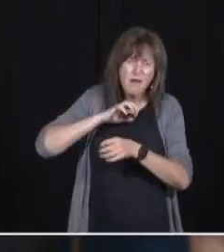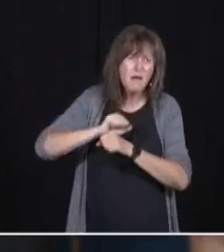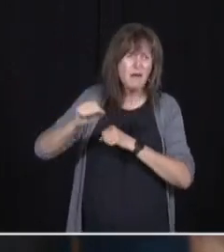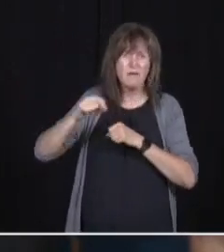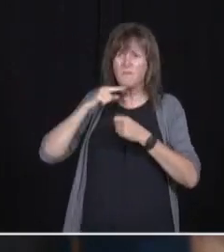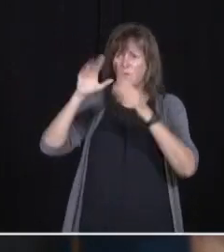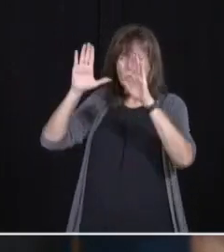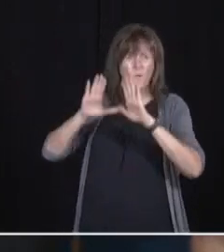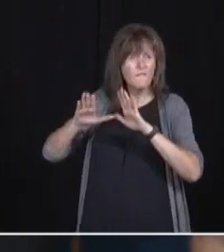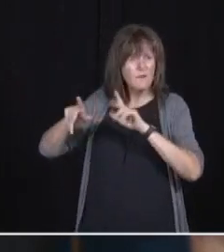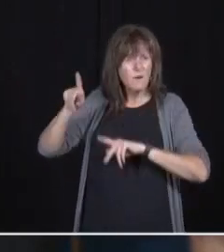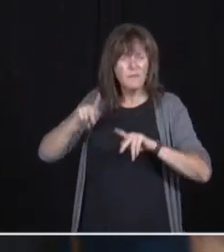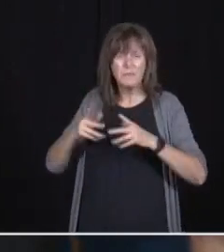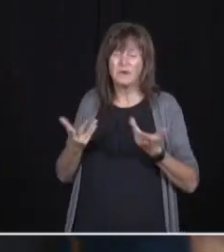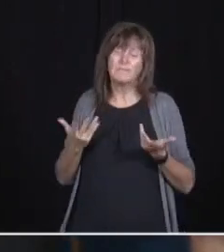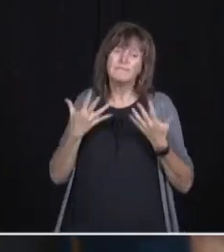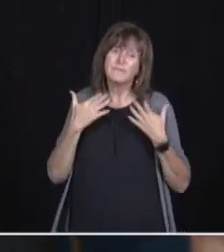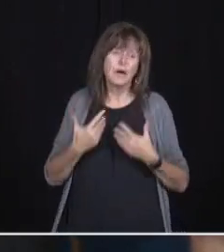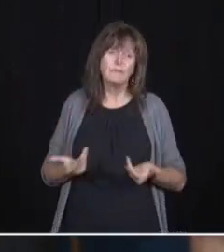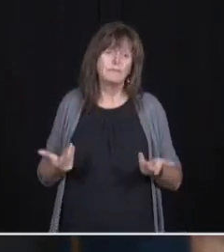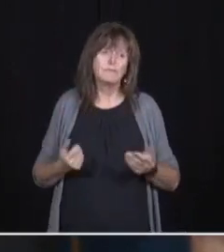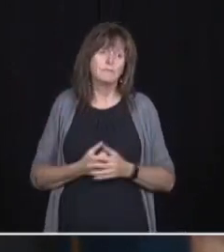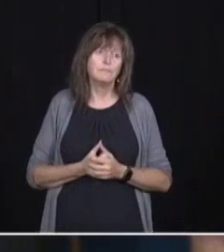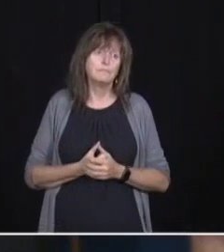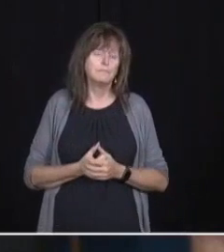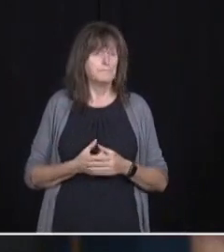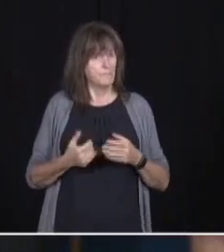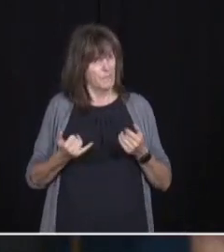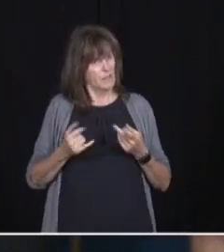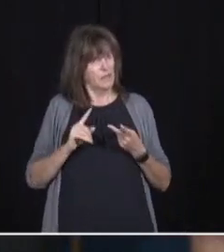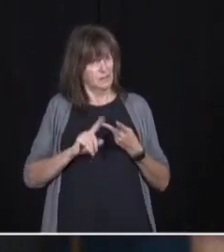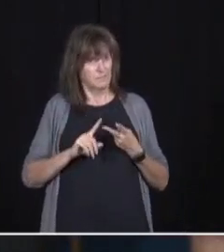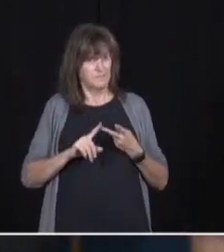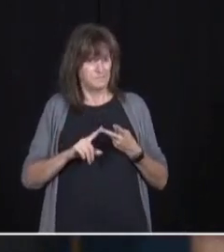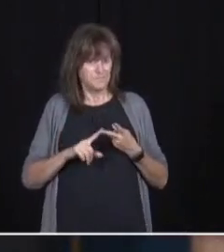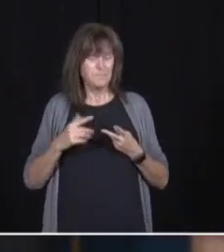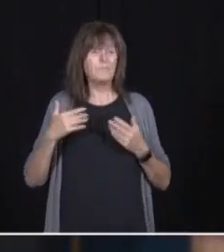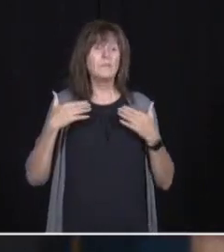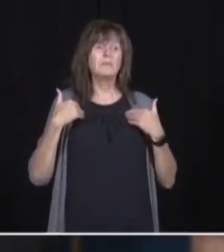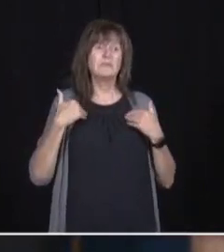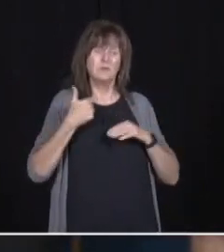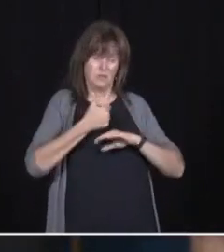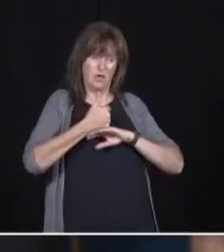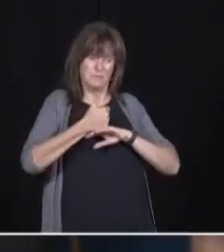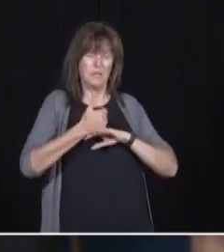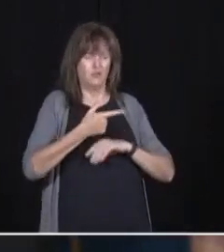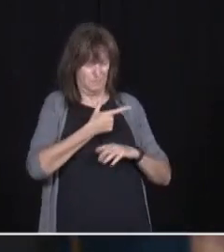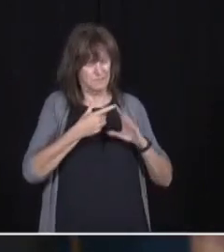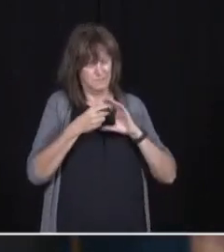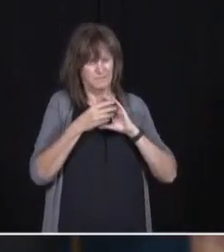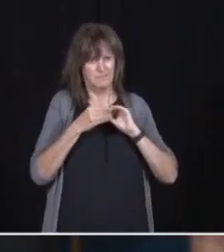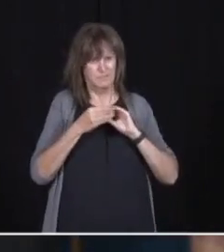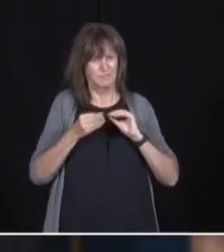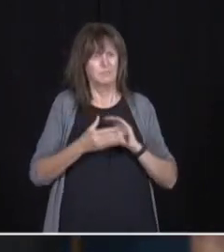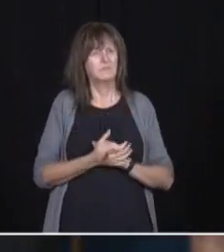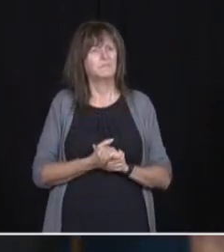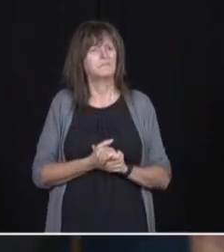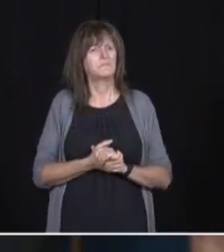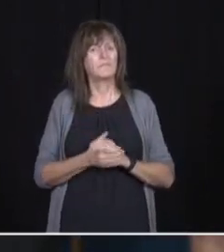hard-working people out there in Brampton. And there are so many great people in Brampton. It is terrible. Just going back as the minister of